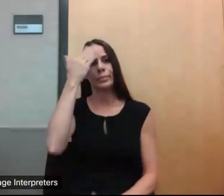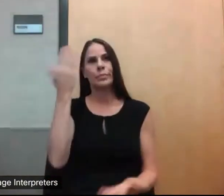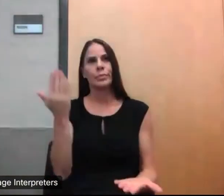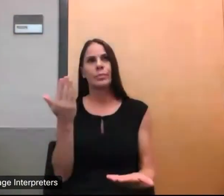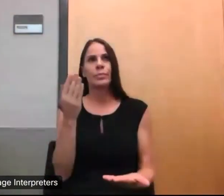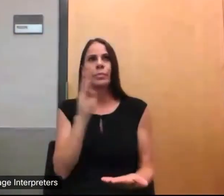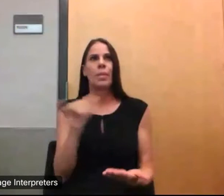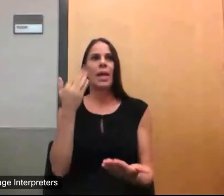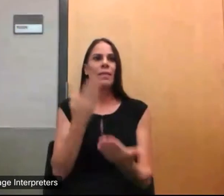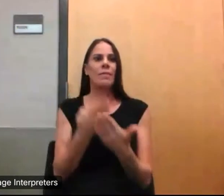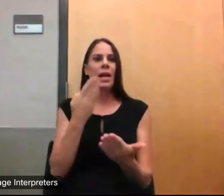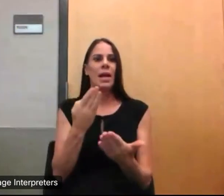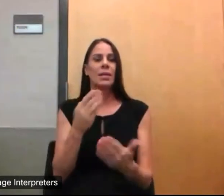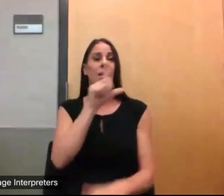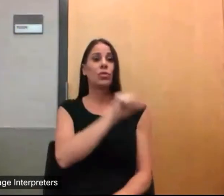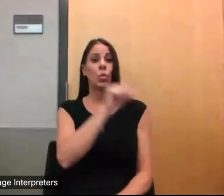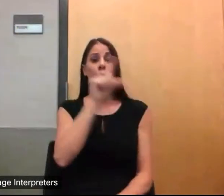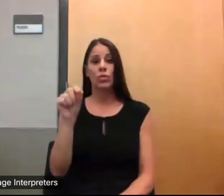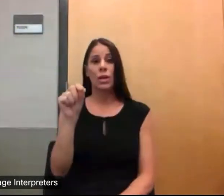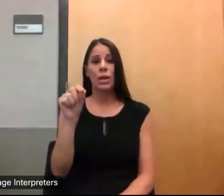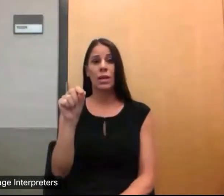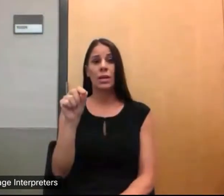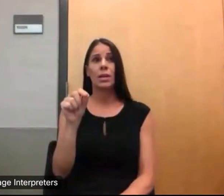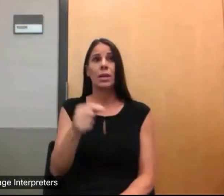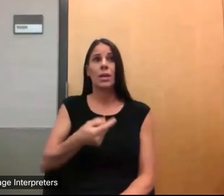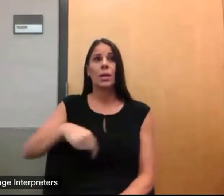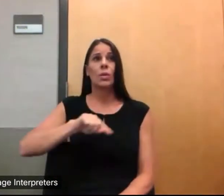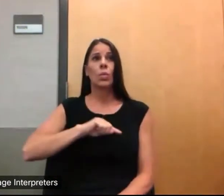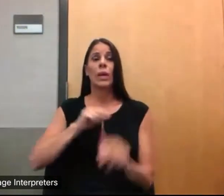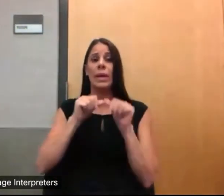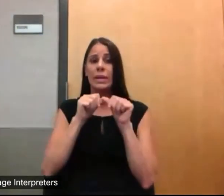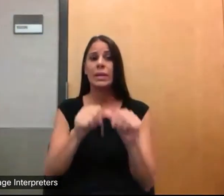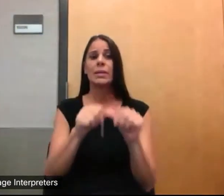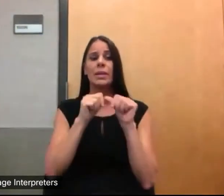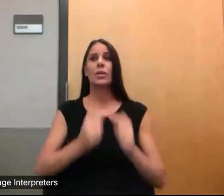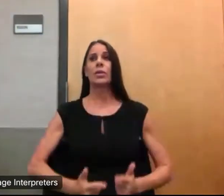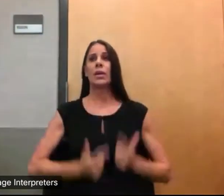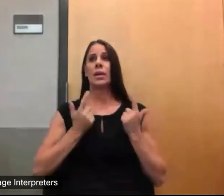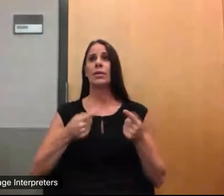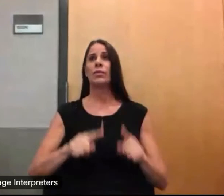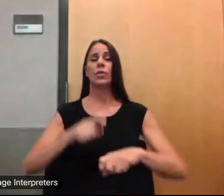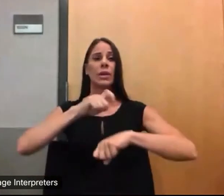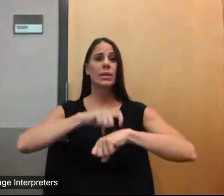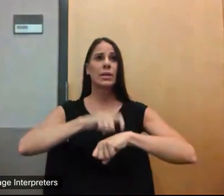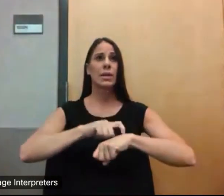certainly in 2020 and probably continued to be in a, in an age where, um, it's almost